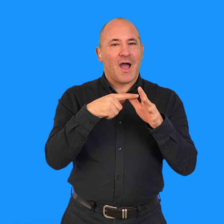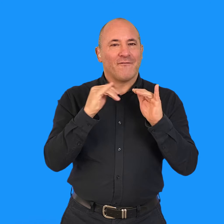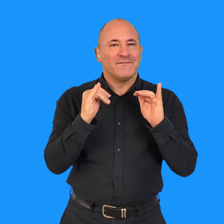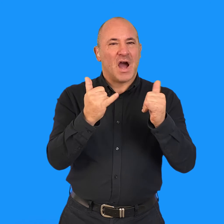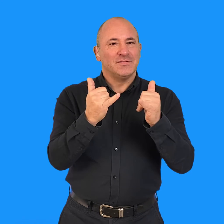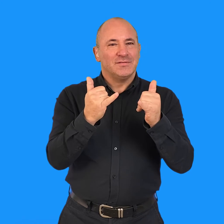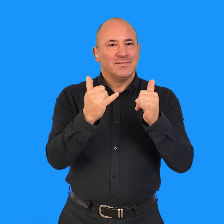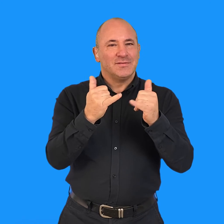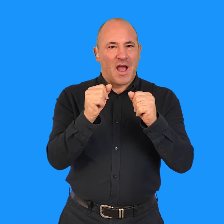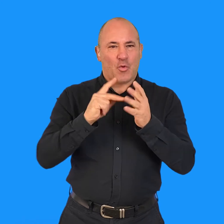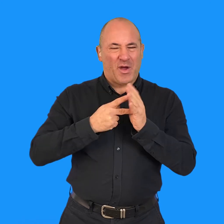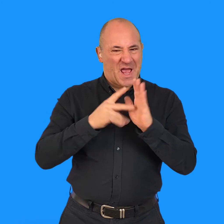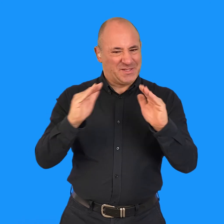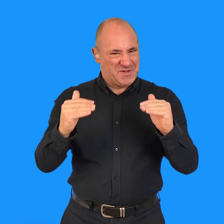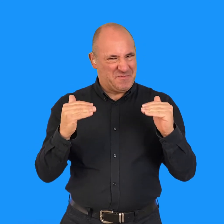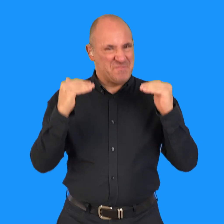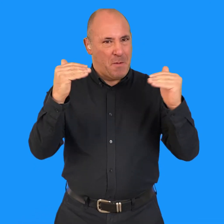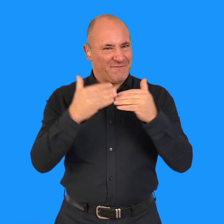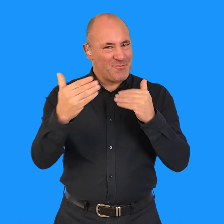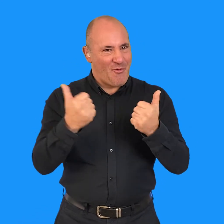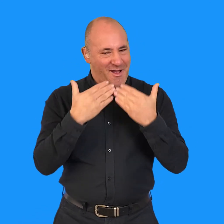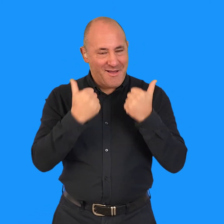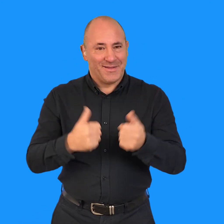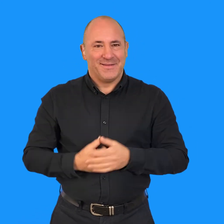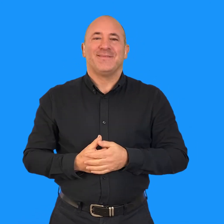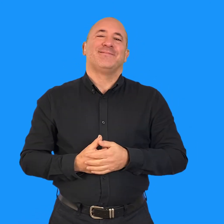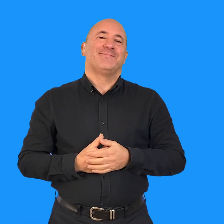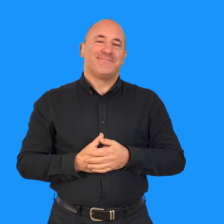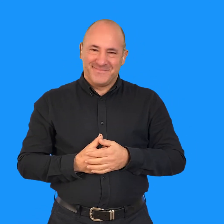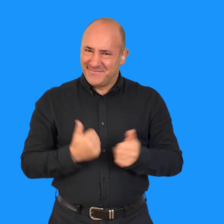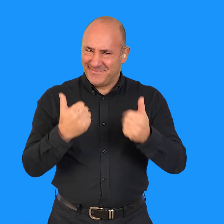and taking the organization to the next stage.